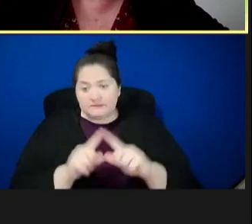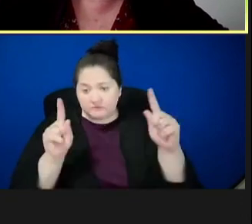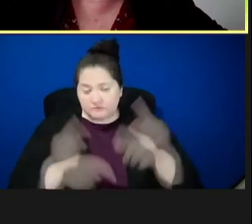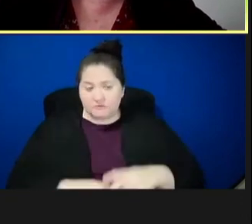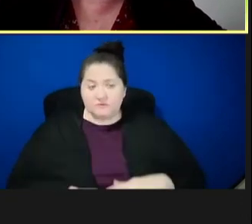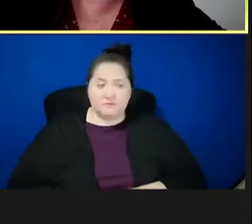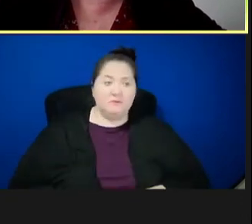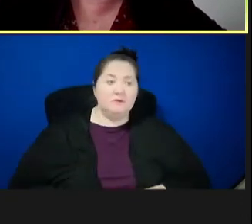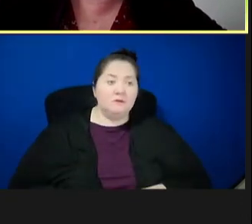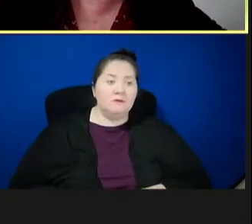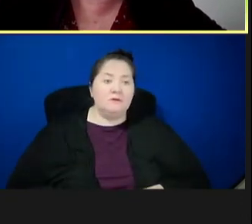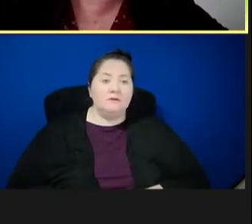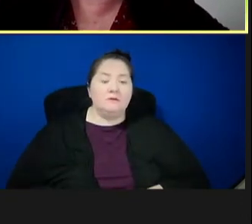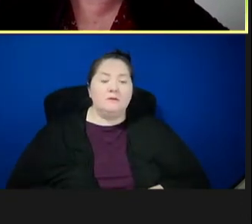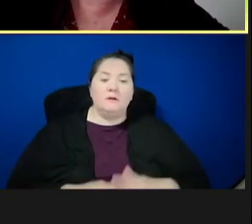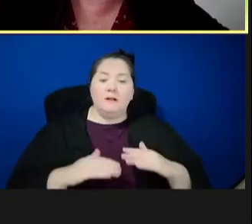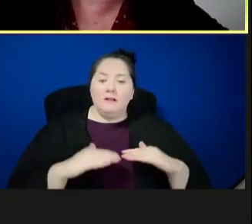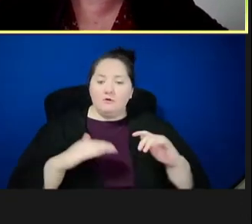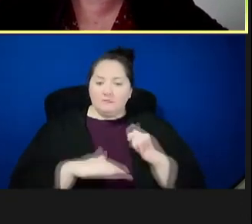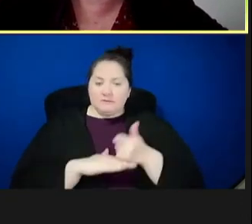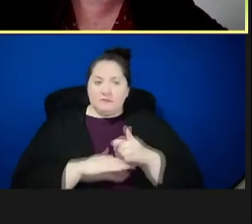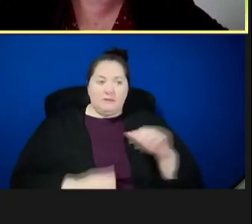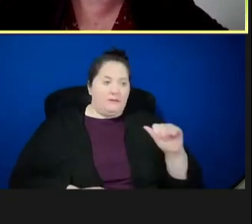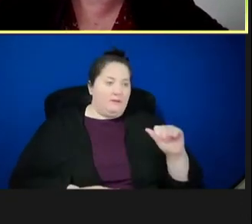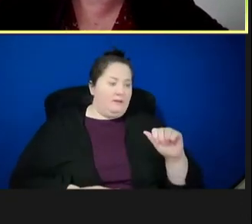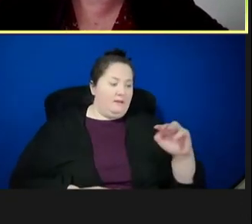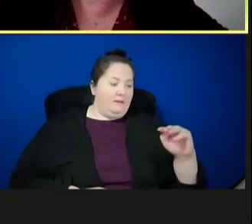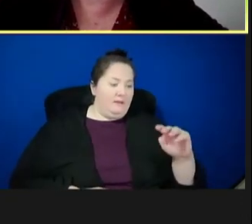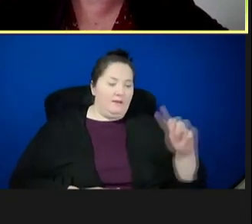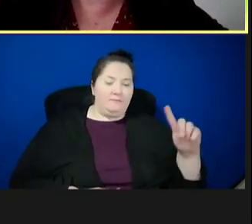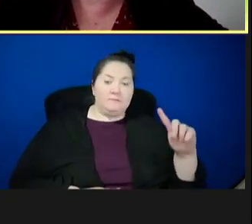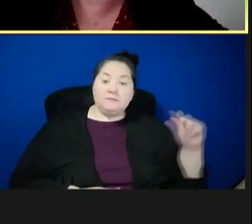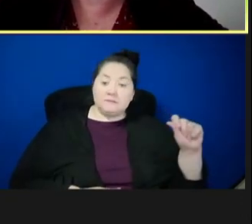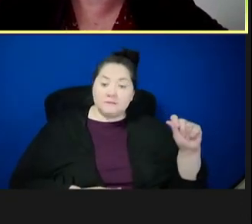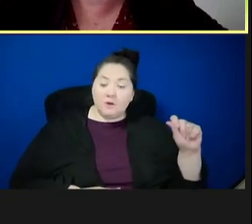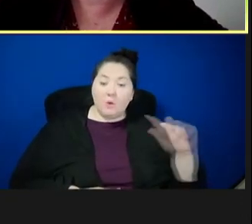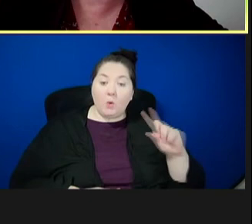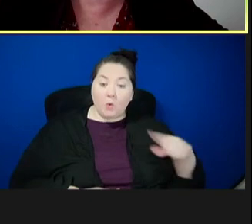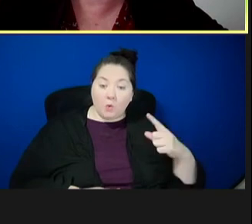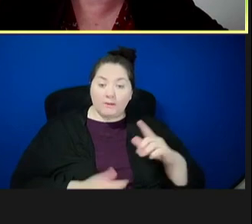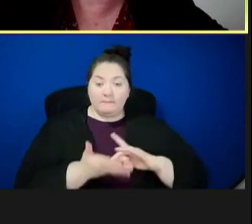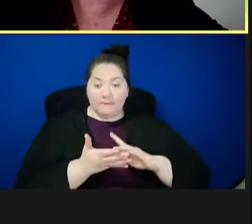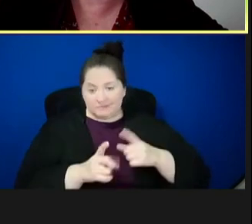To level set a little bit with AMDA, we are the only medical specialty society representing the